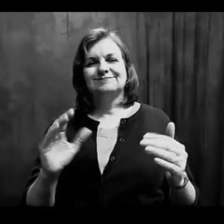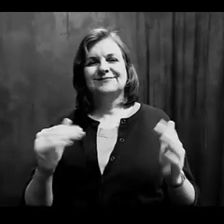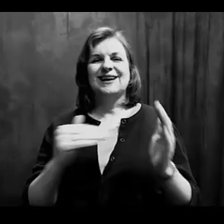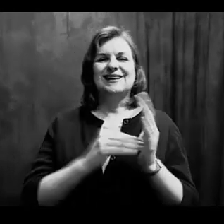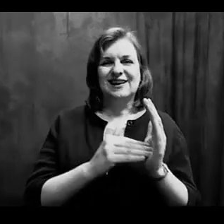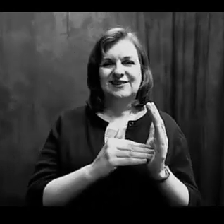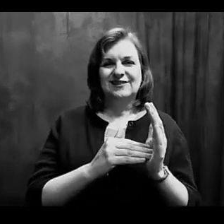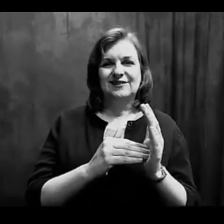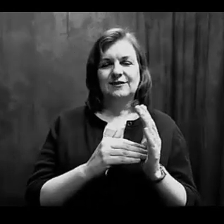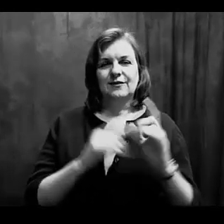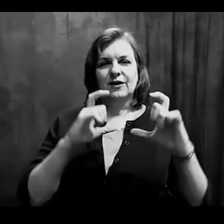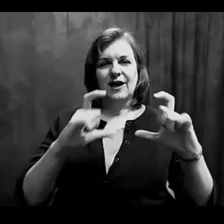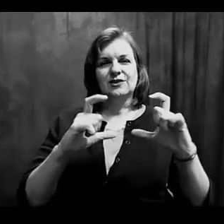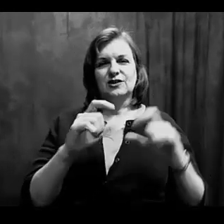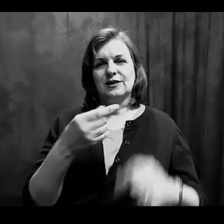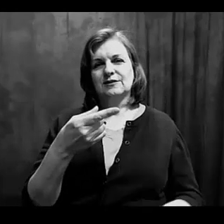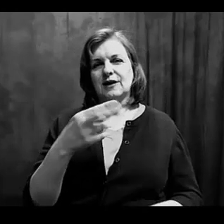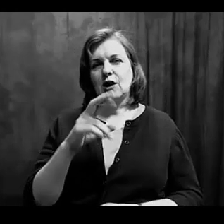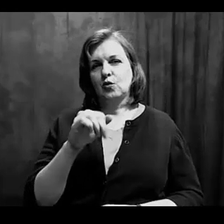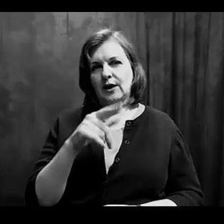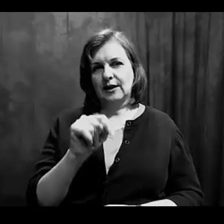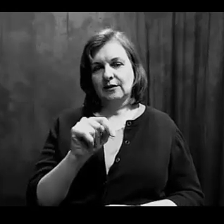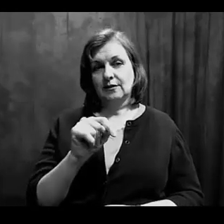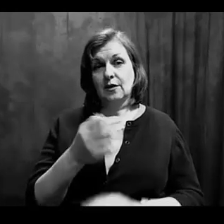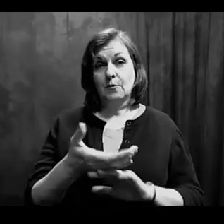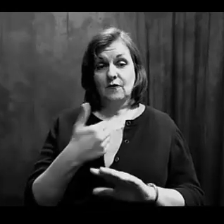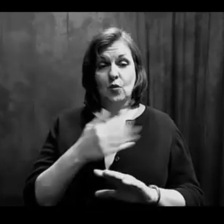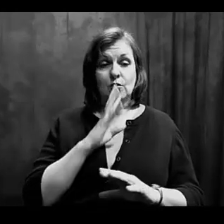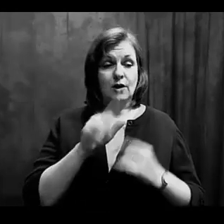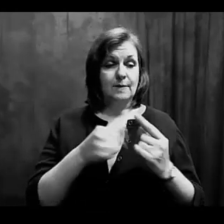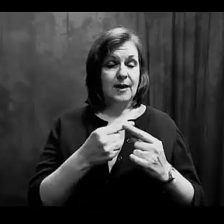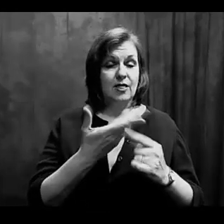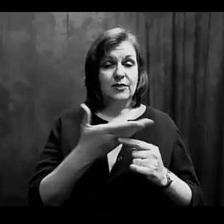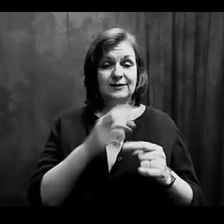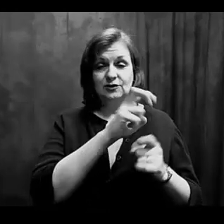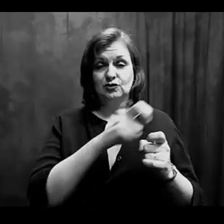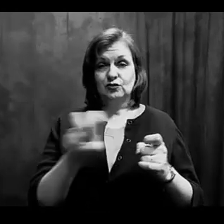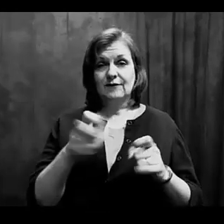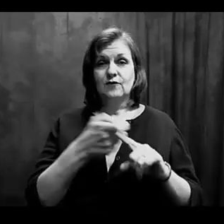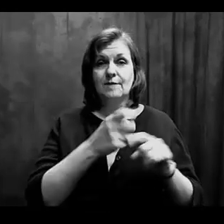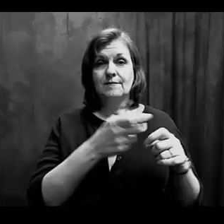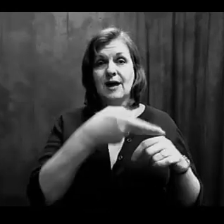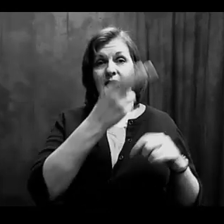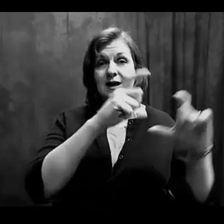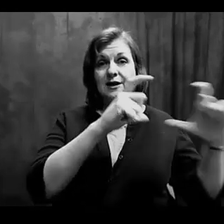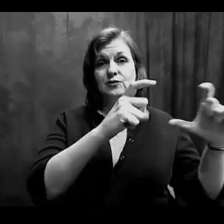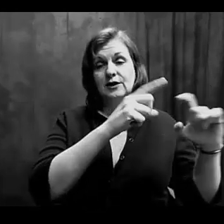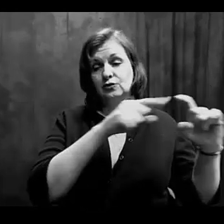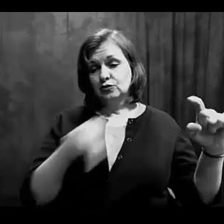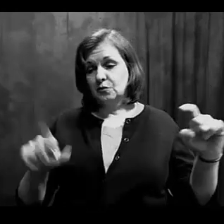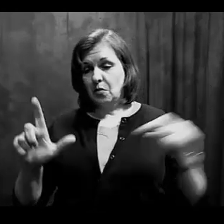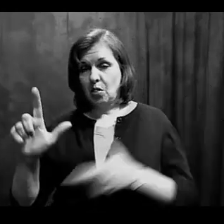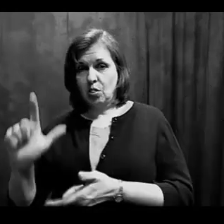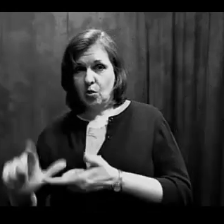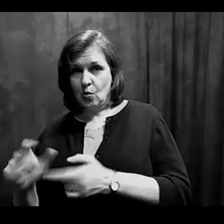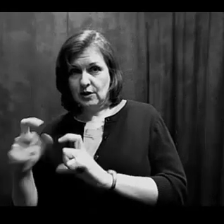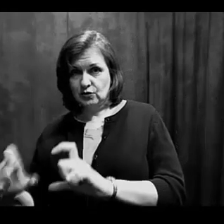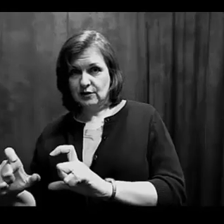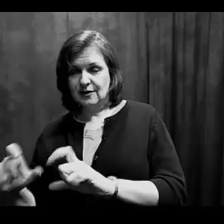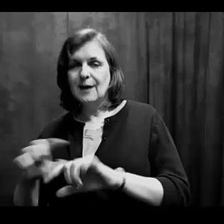is different -- everything else we've looked at most things down a concentration gradient this is going to move things up